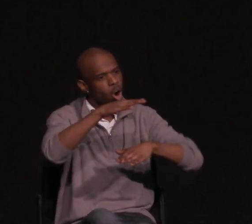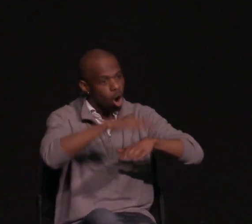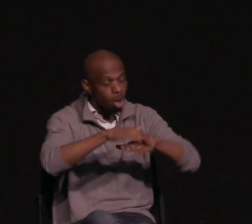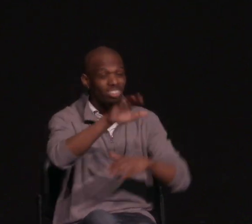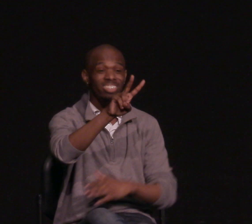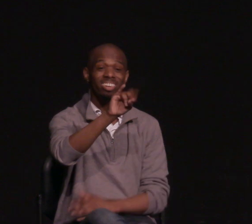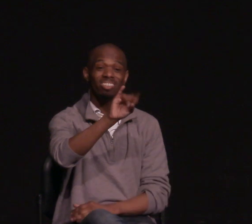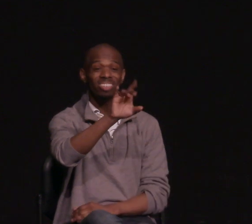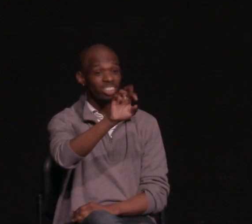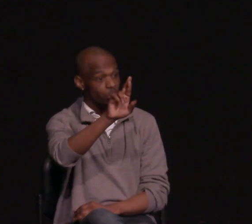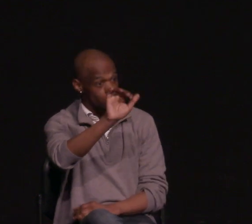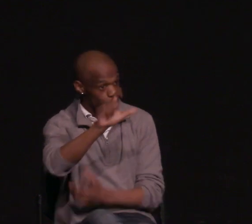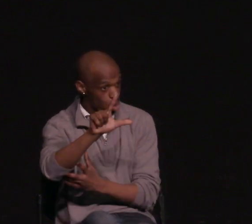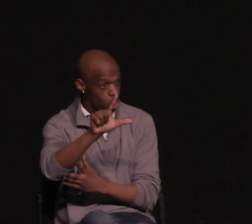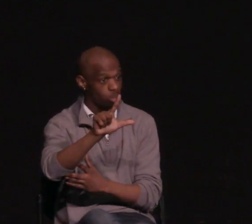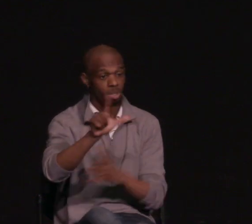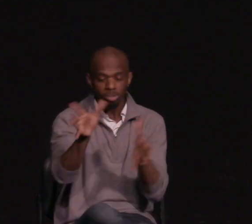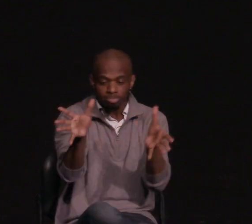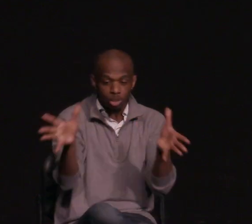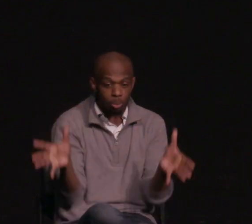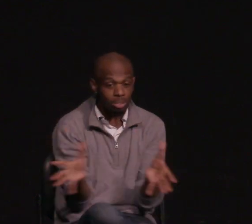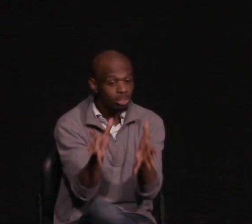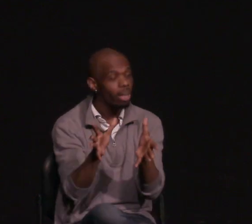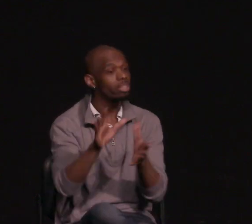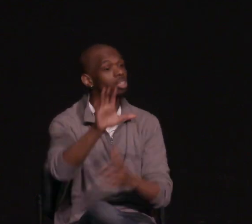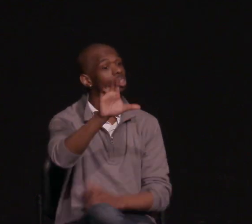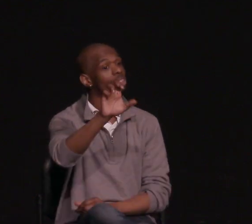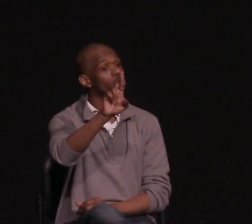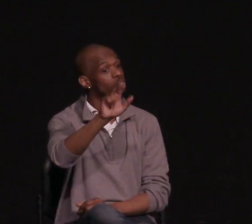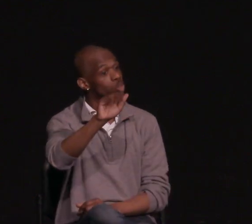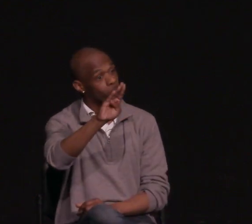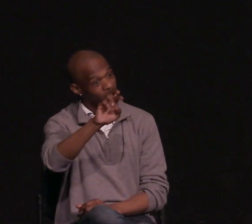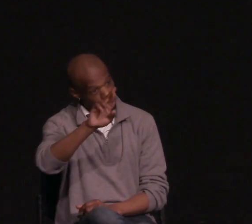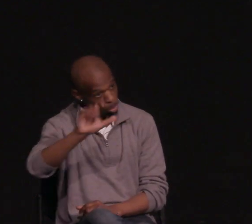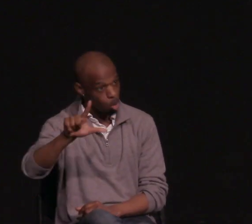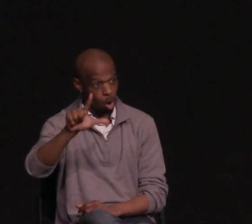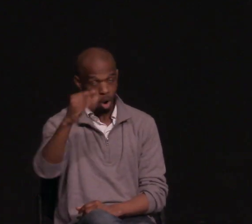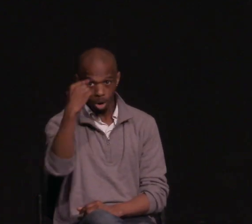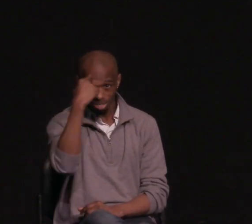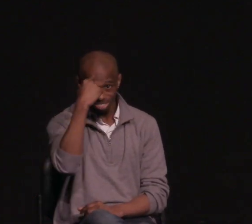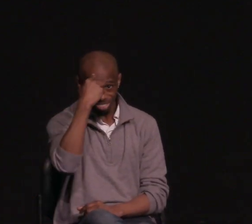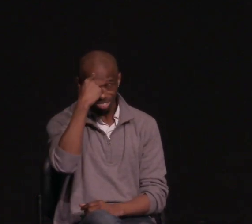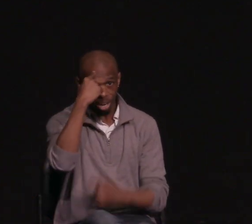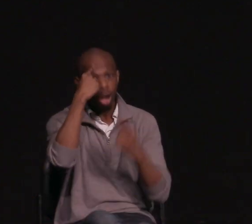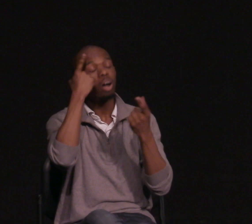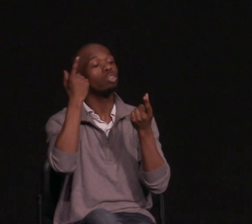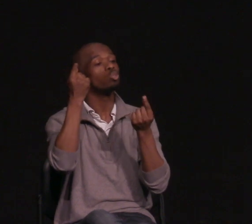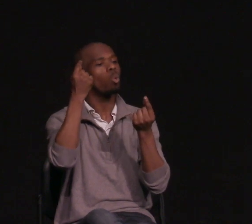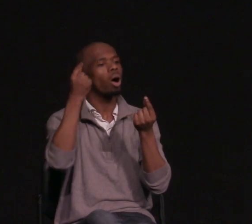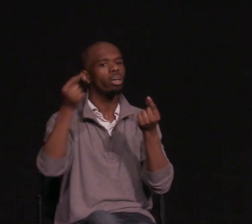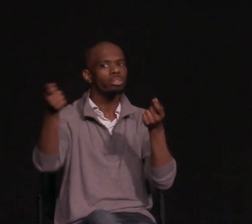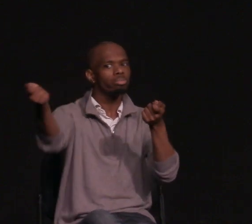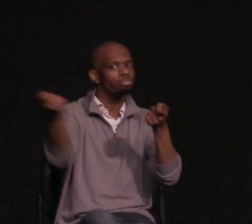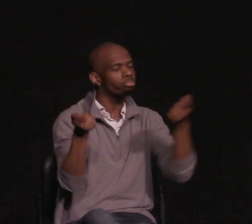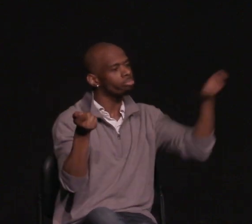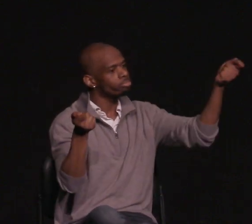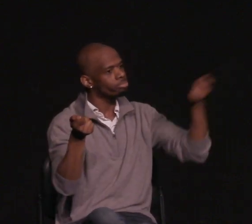and end at the political." When I was invited to this fellowship,